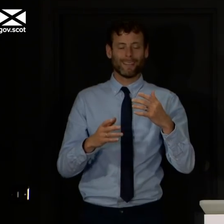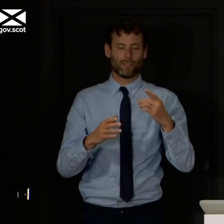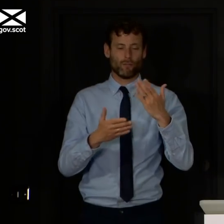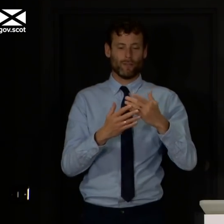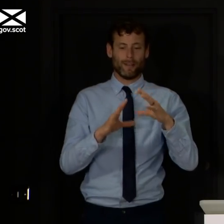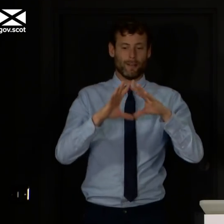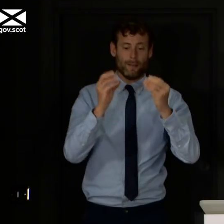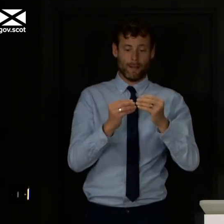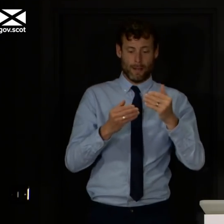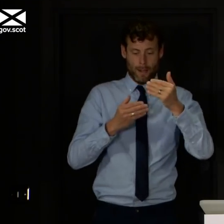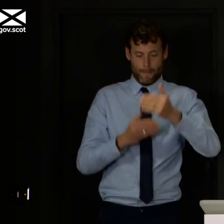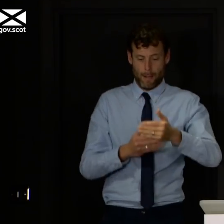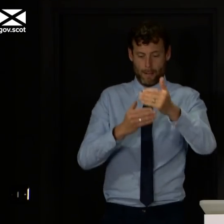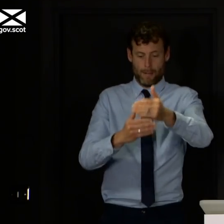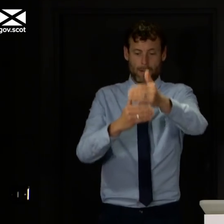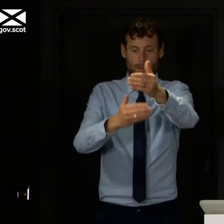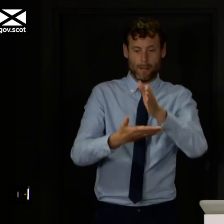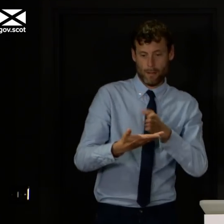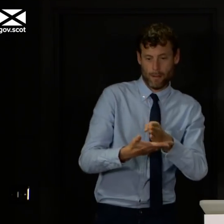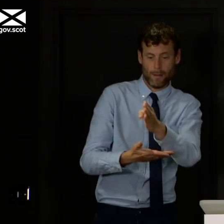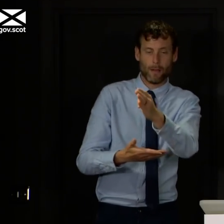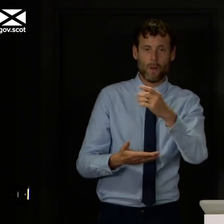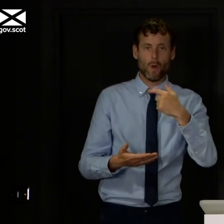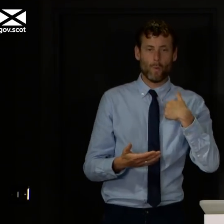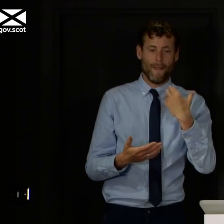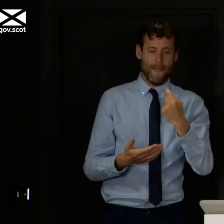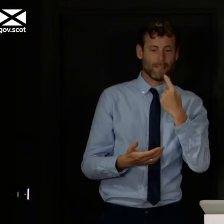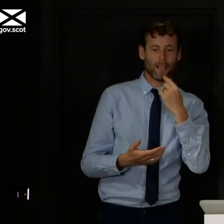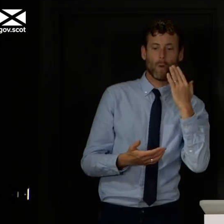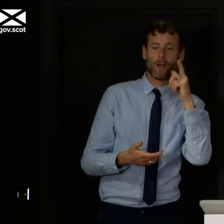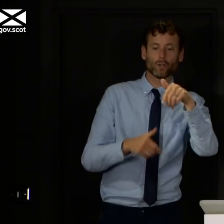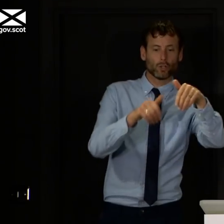route map is a high level document and we distinguish between retail and tourism. But